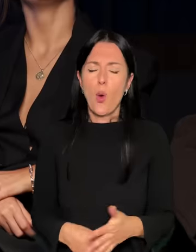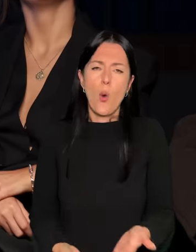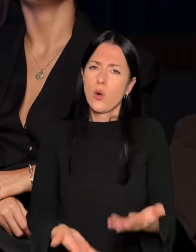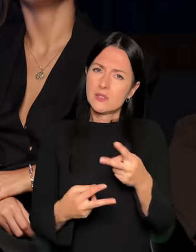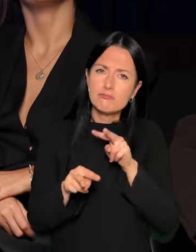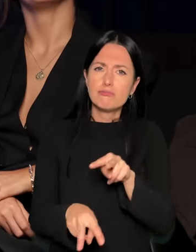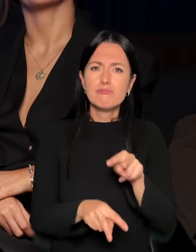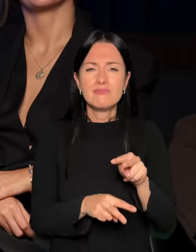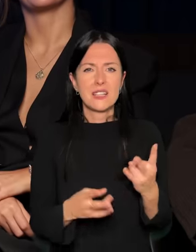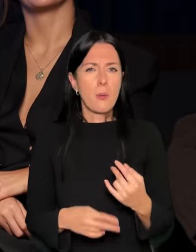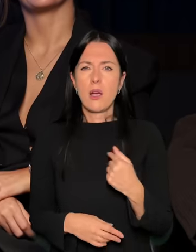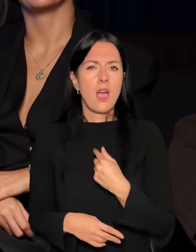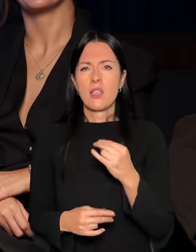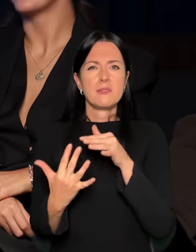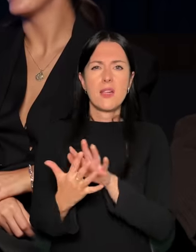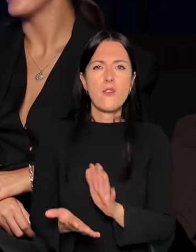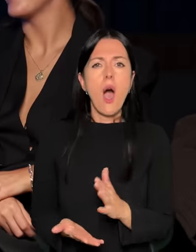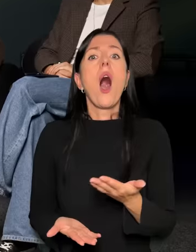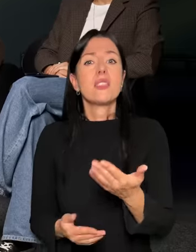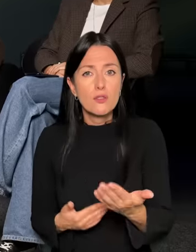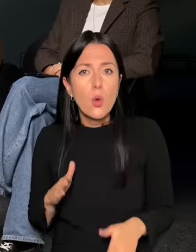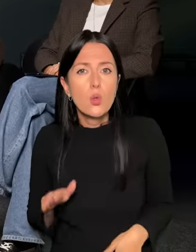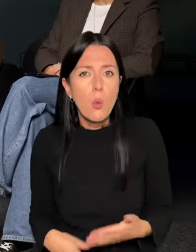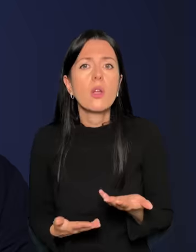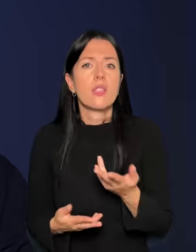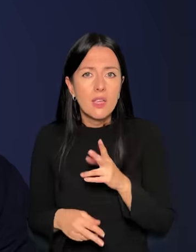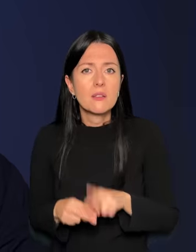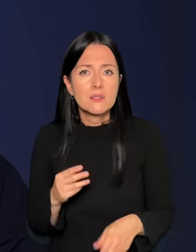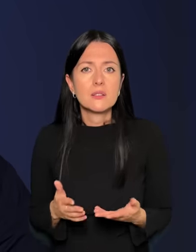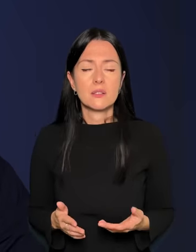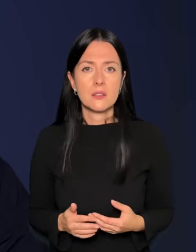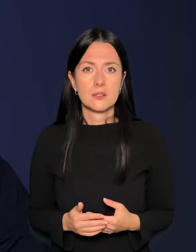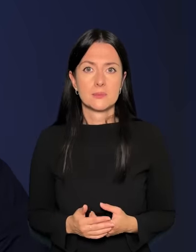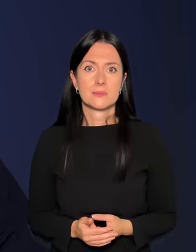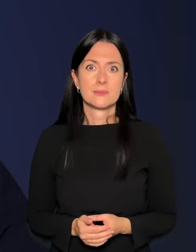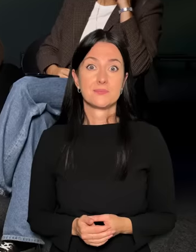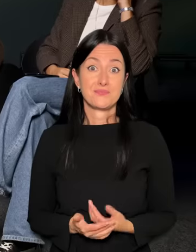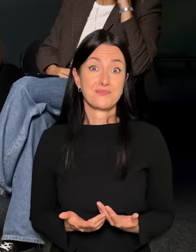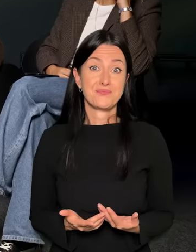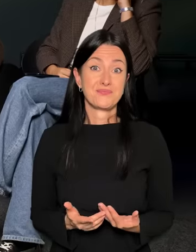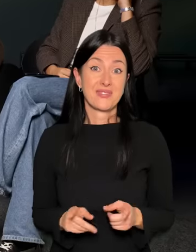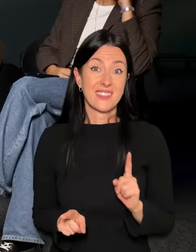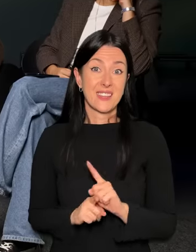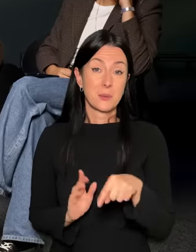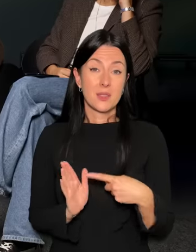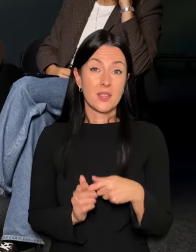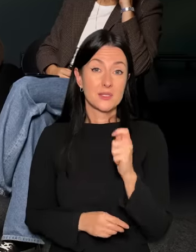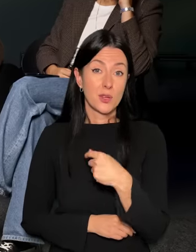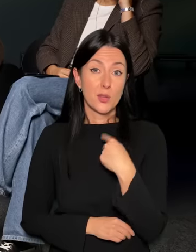I you have to take care of everything. So I didn't go, and what's up, where are your legs, where did you lose your legs? And I, like, I understand. Well, such questions are asked, I think.